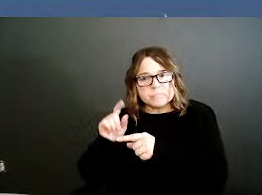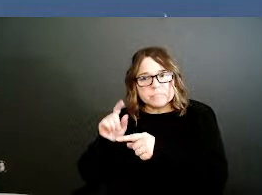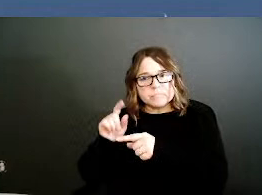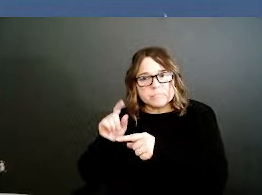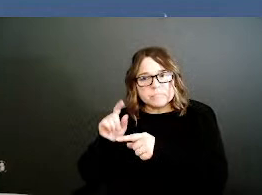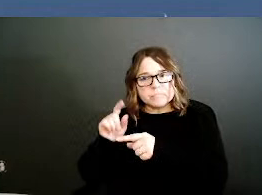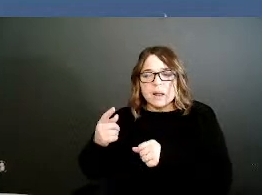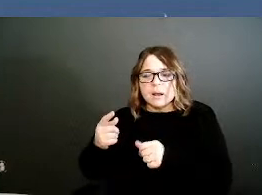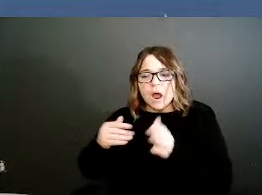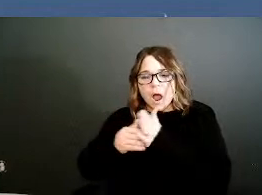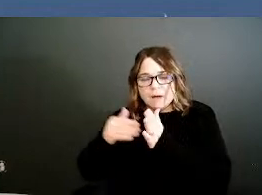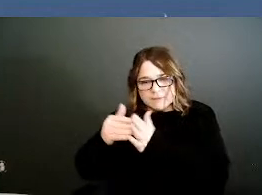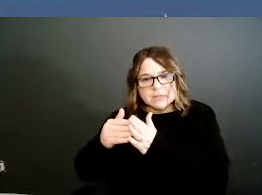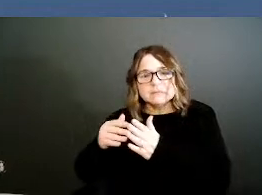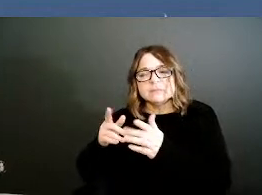SO WHAT TO DO WITH THAT MONEY?